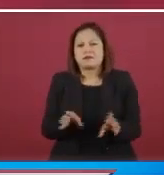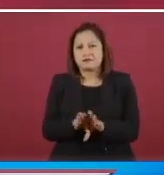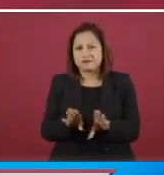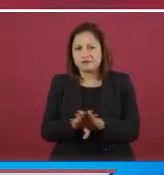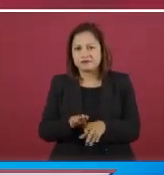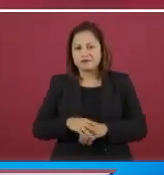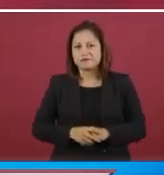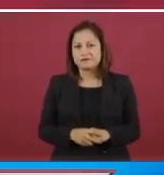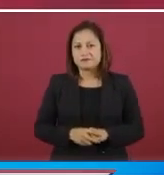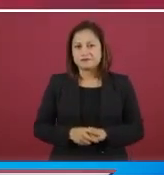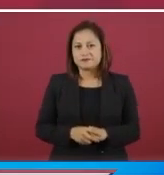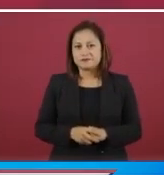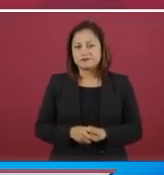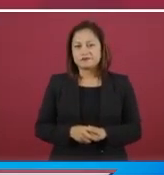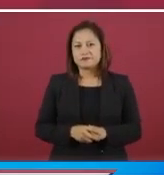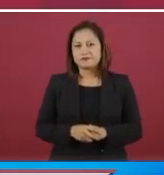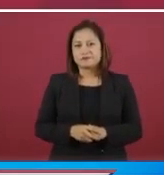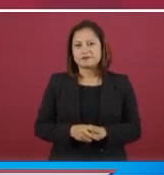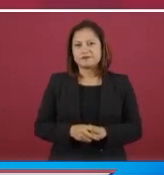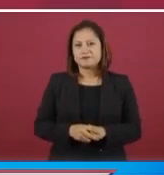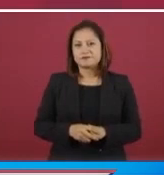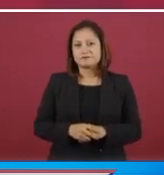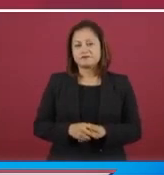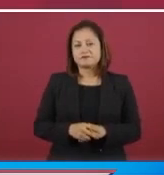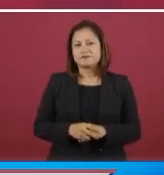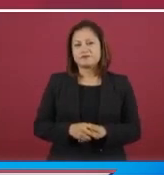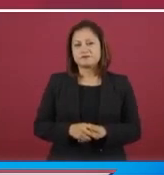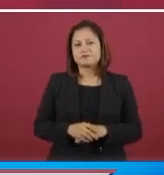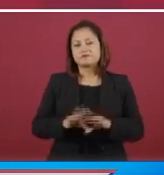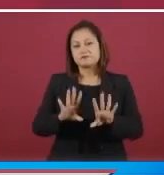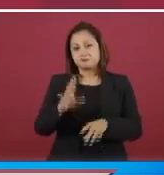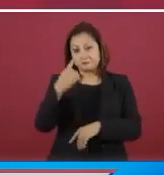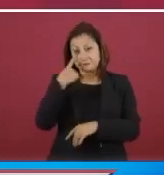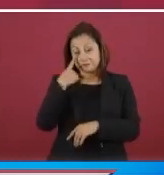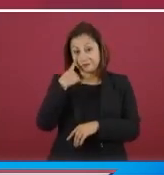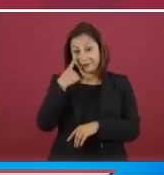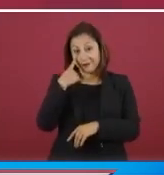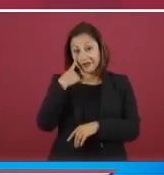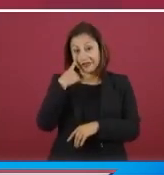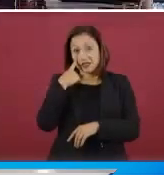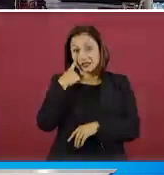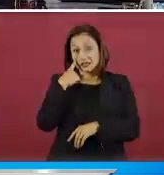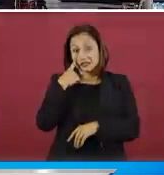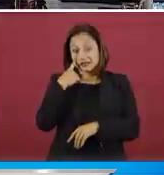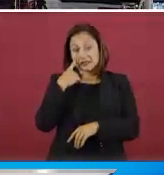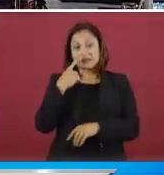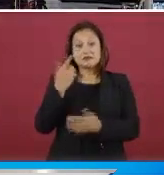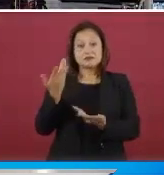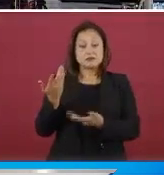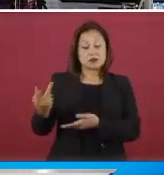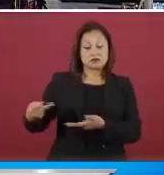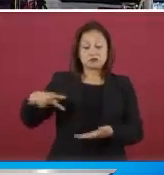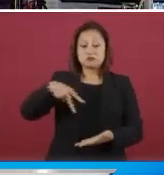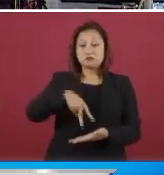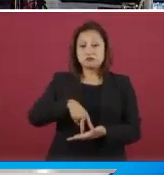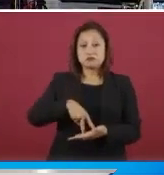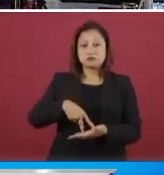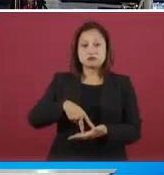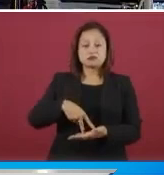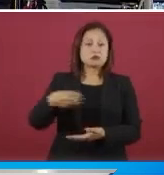At the beginning of the government, the adjoining directorates created by Felipe Calderon were suspended it is necessary to reduce the cost of government to society